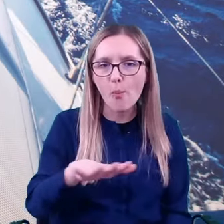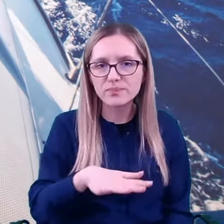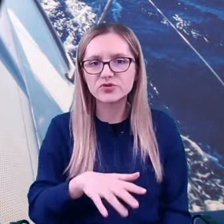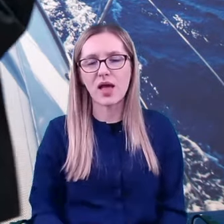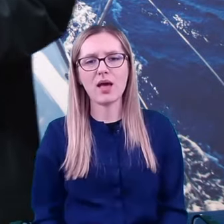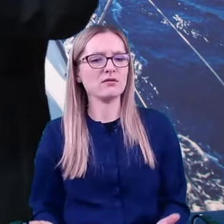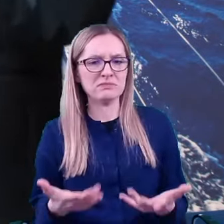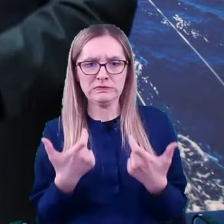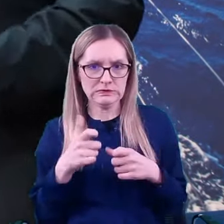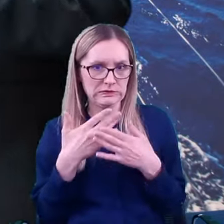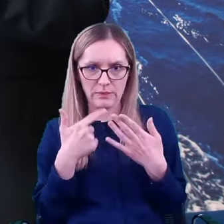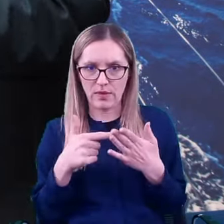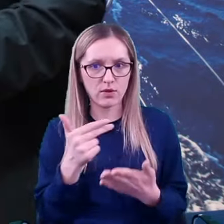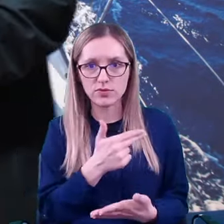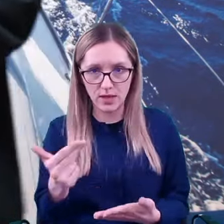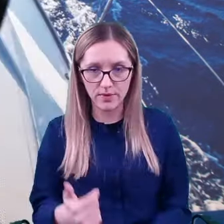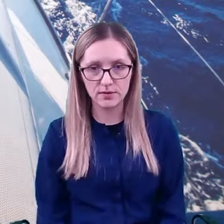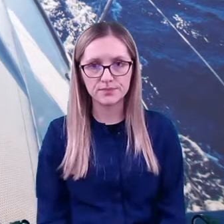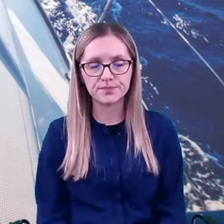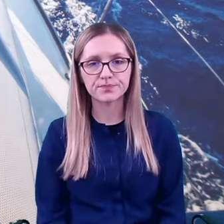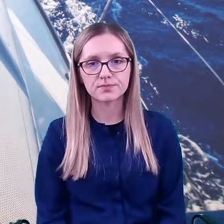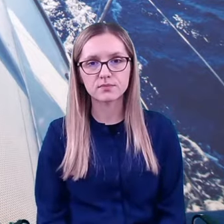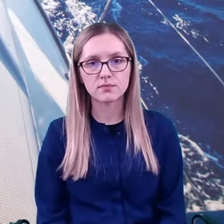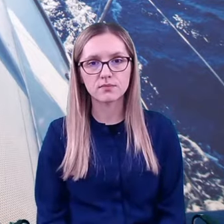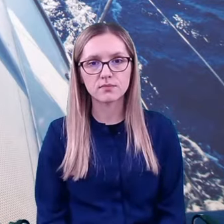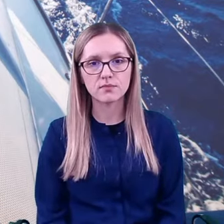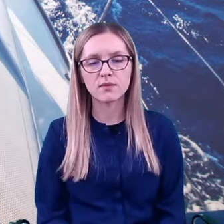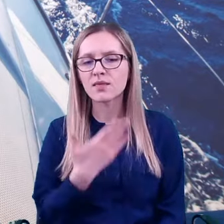So, no matter how big the cell is,